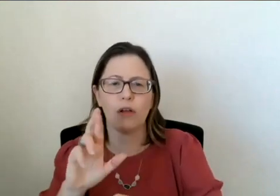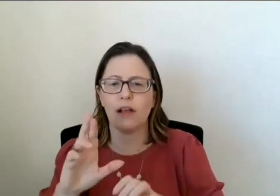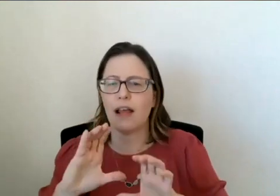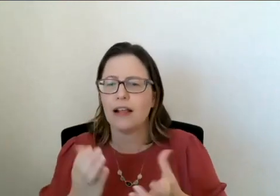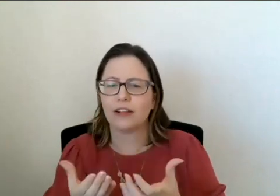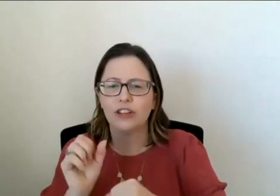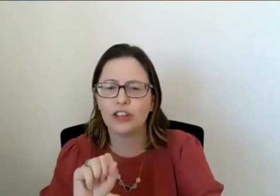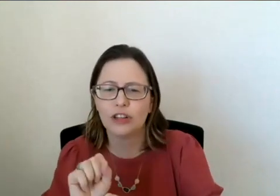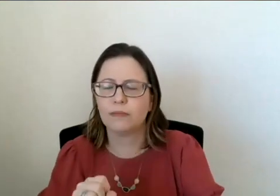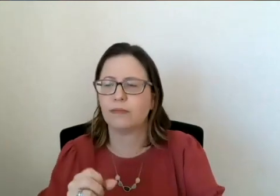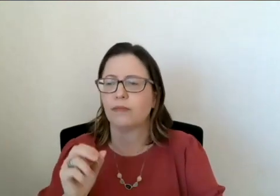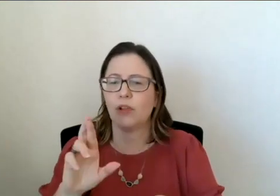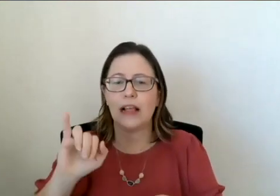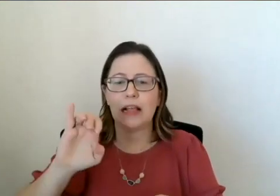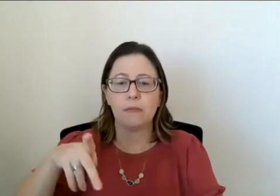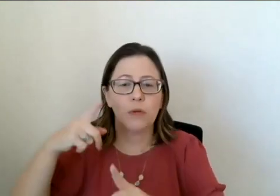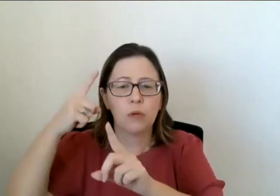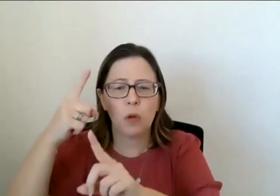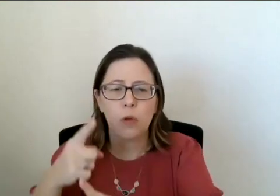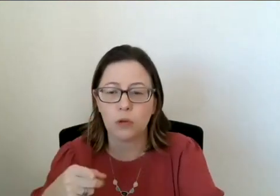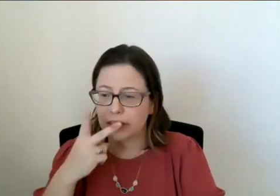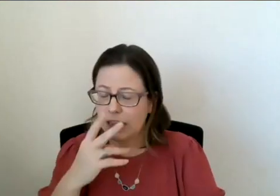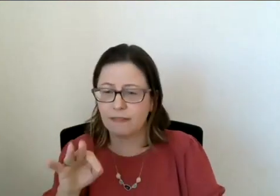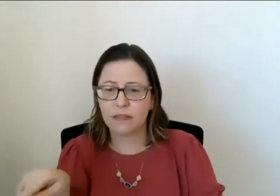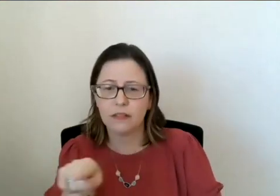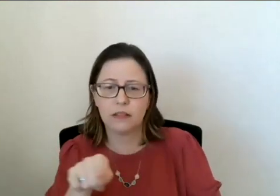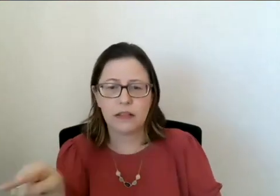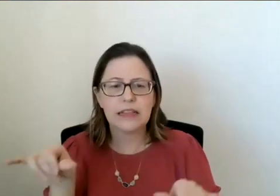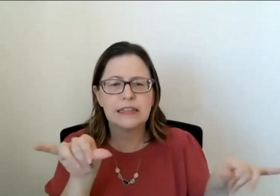You also look at the child's homework. Their class work. Their IEP goals